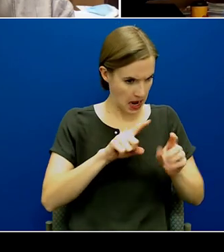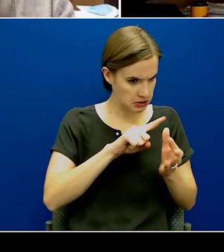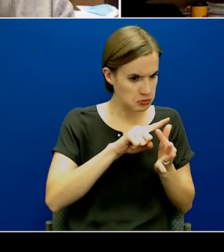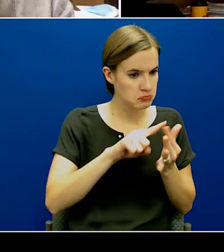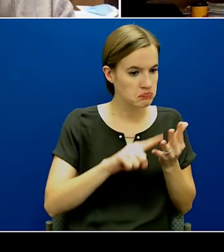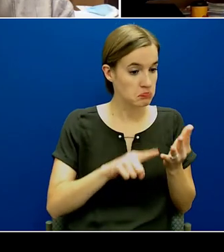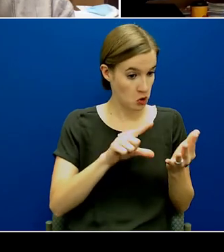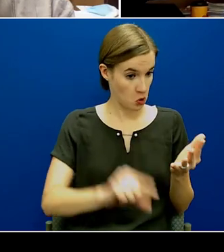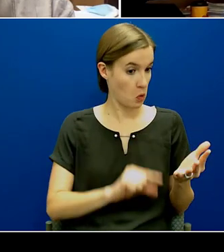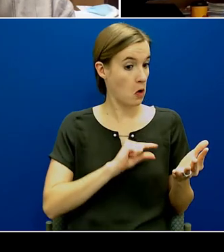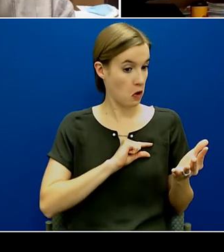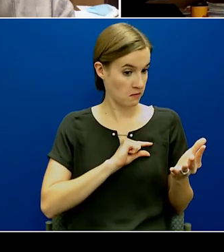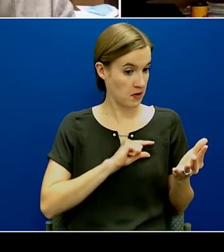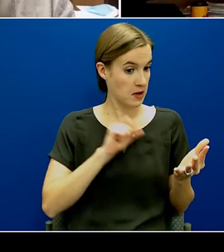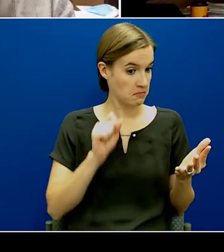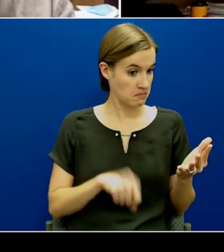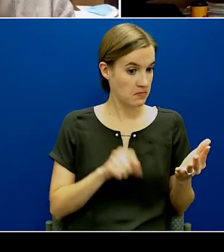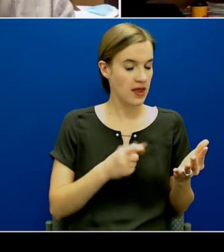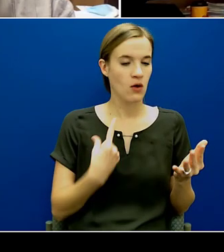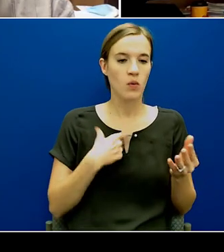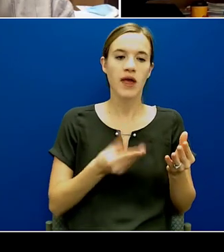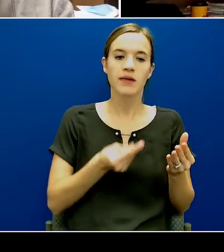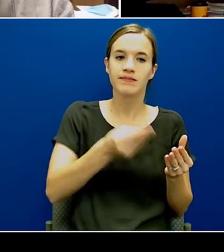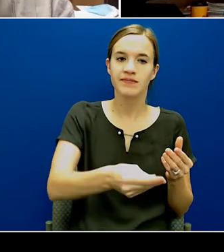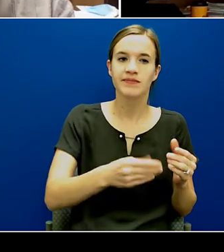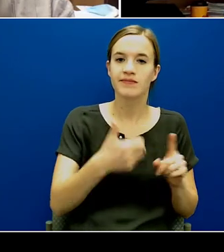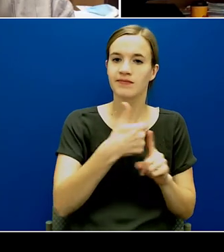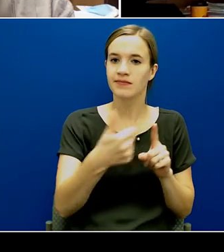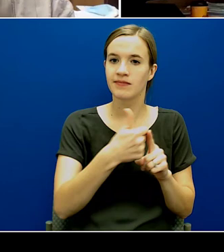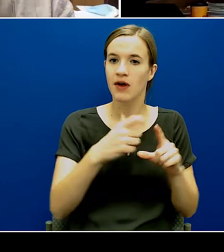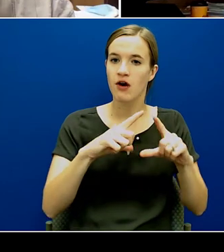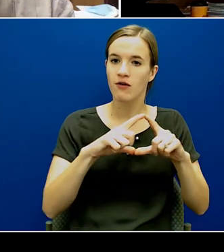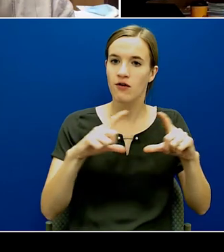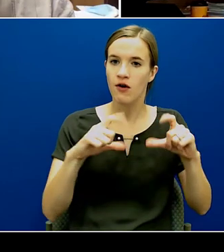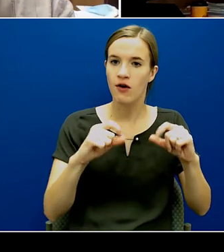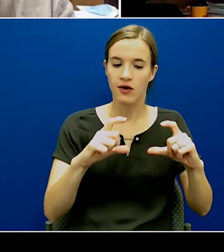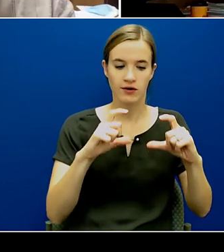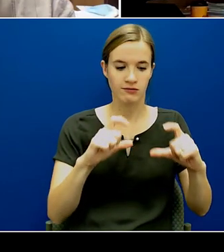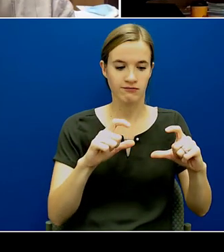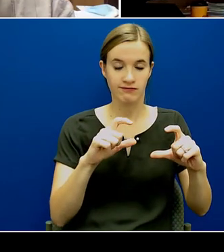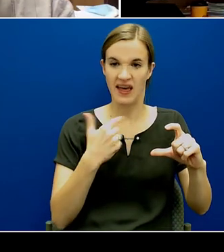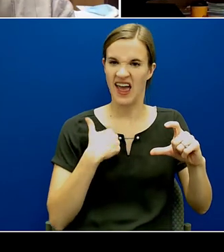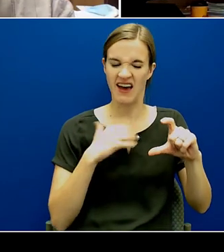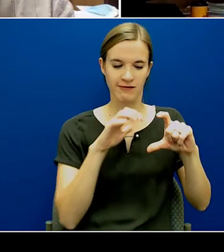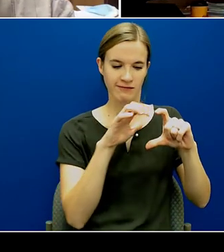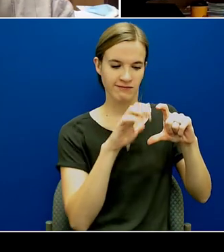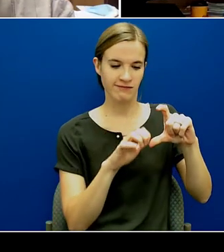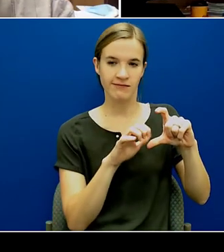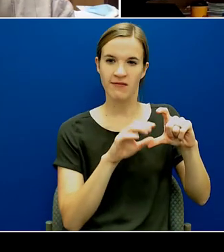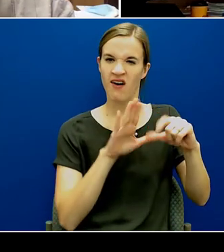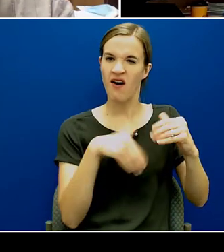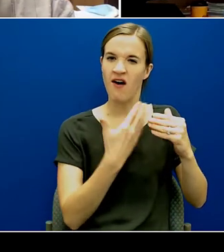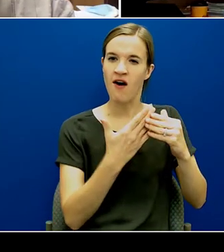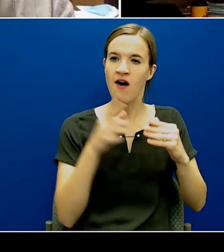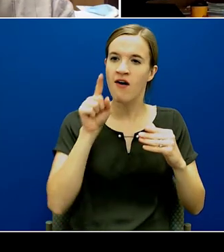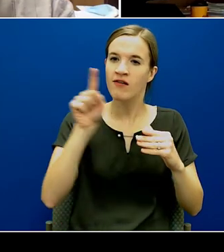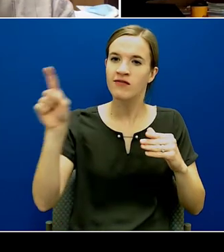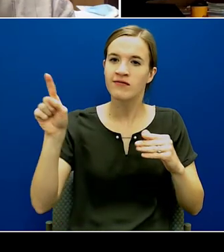and they would call one of the taxis or Trans IV and set up the ride. And then they would